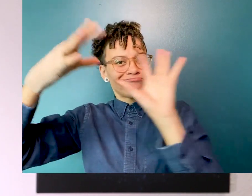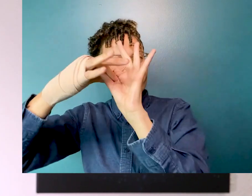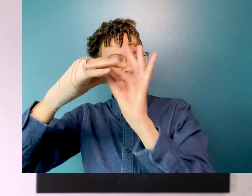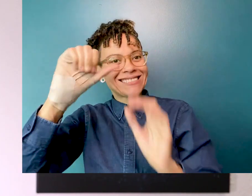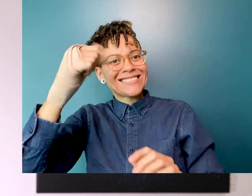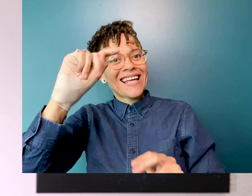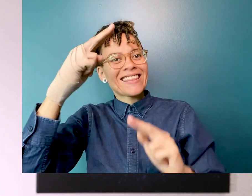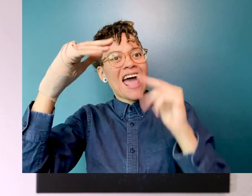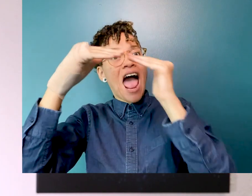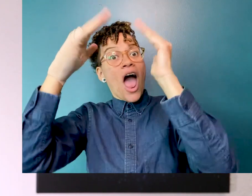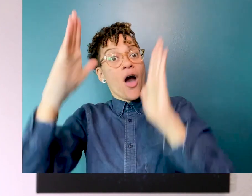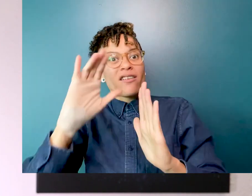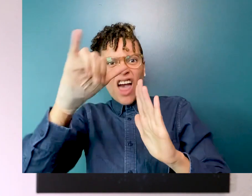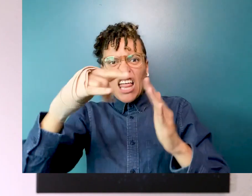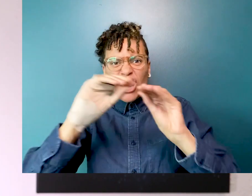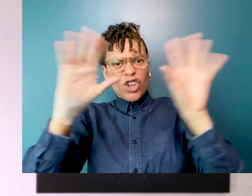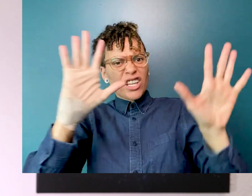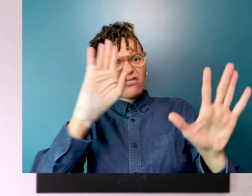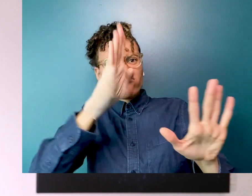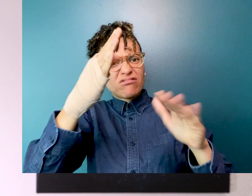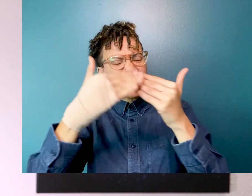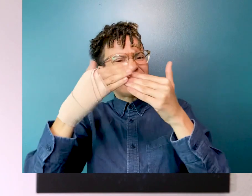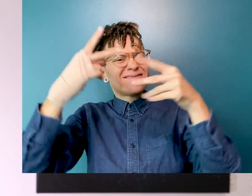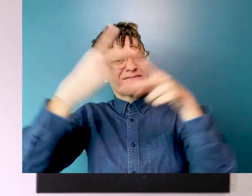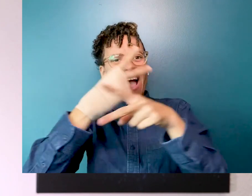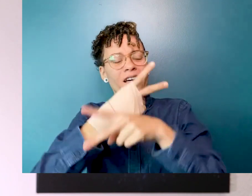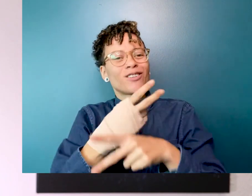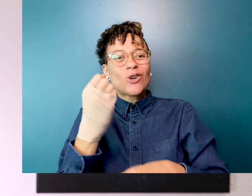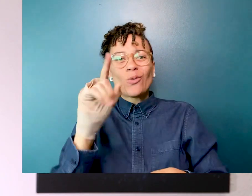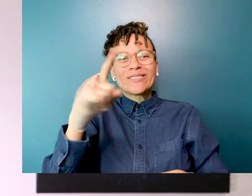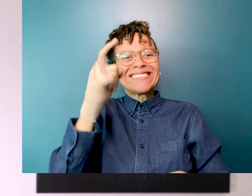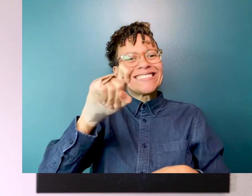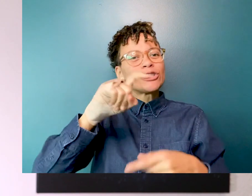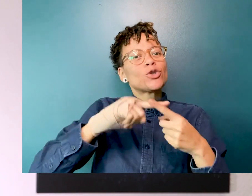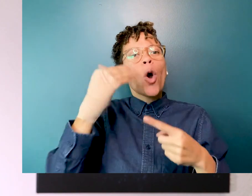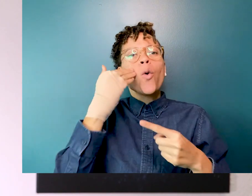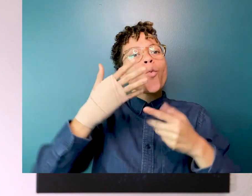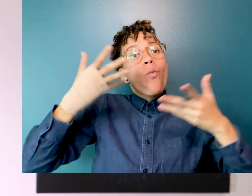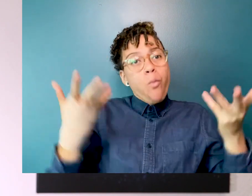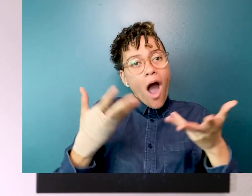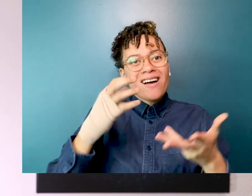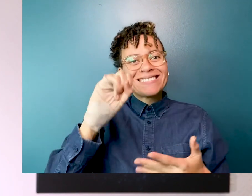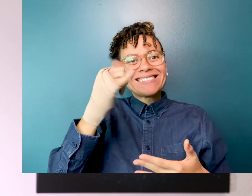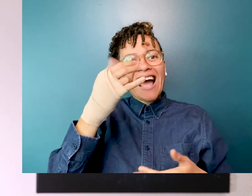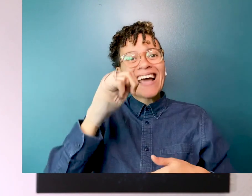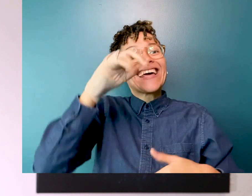So in this approach the 10th house is always the 10th sign relative to the rising sign.